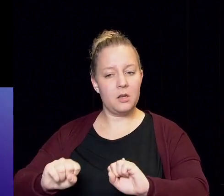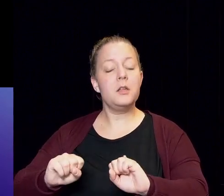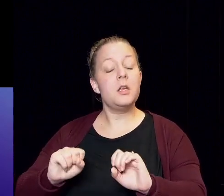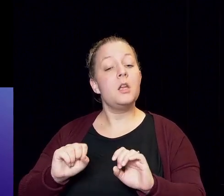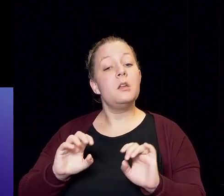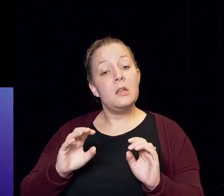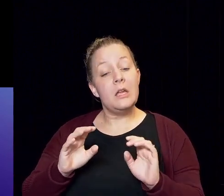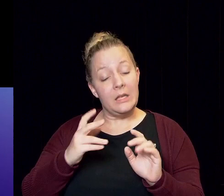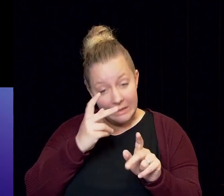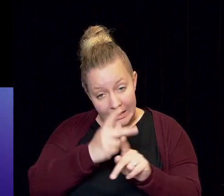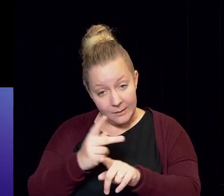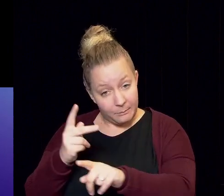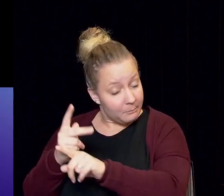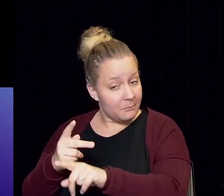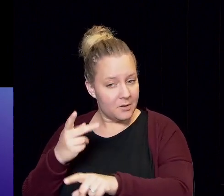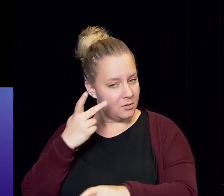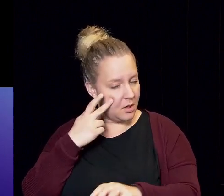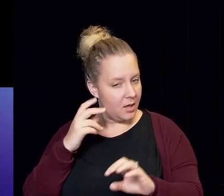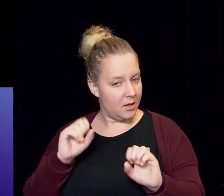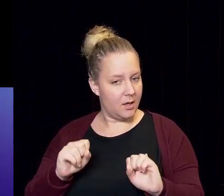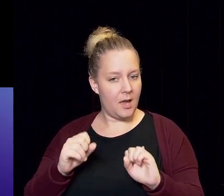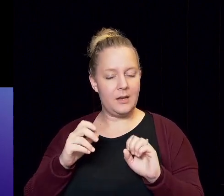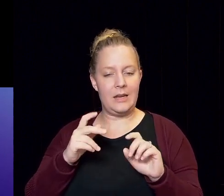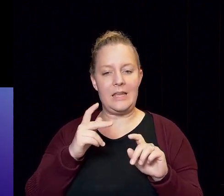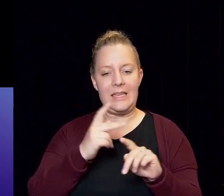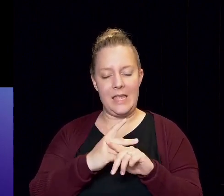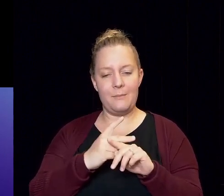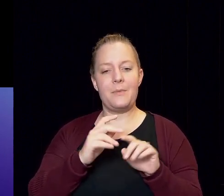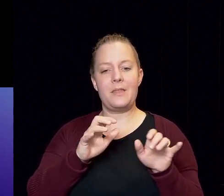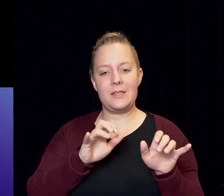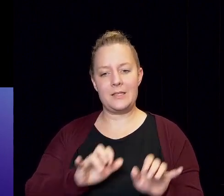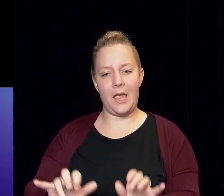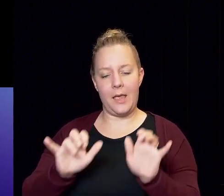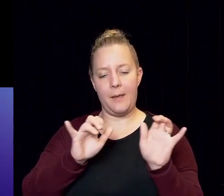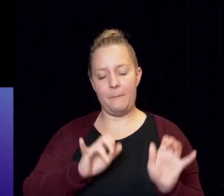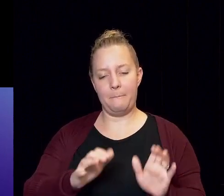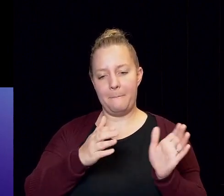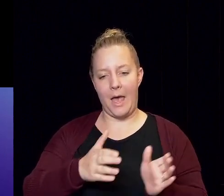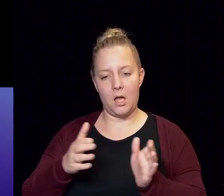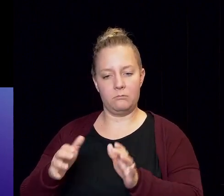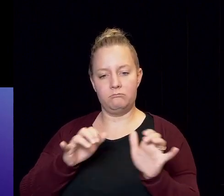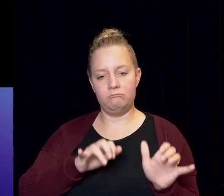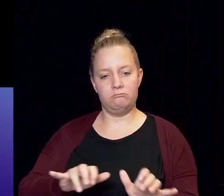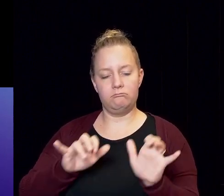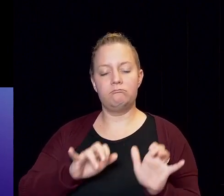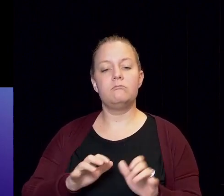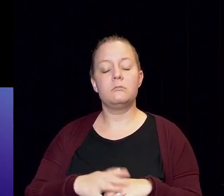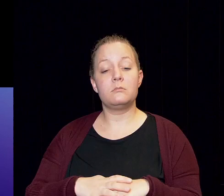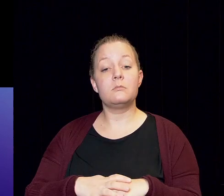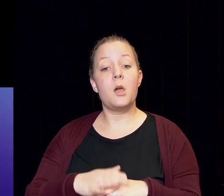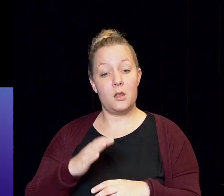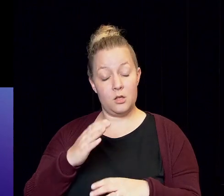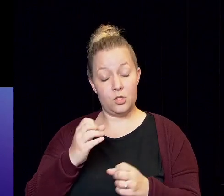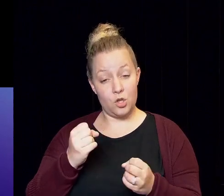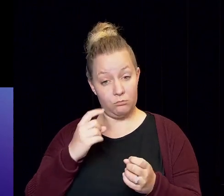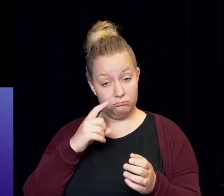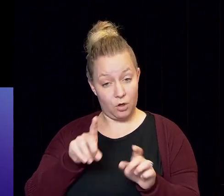see and kind of keep that same pattern. Alright, so the part. You also will notice, like maybe